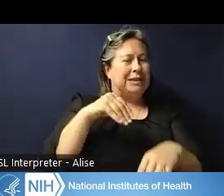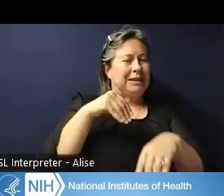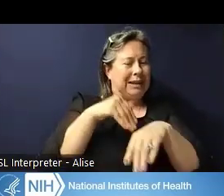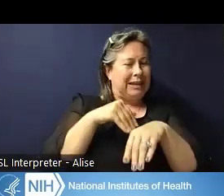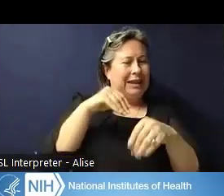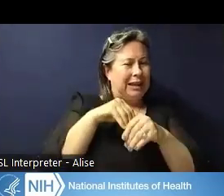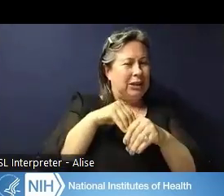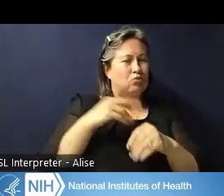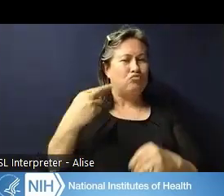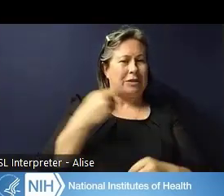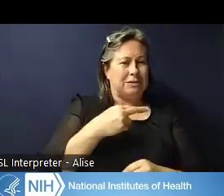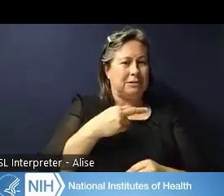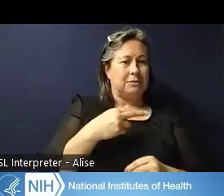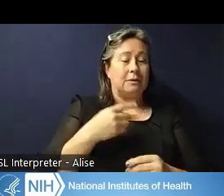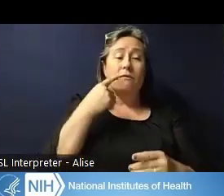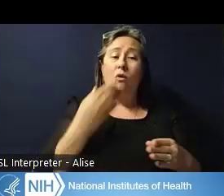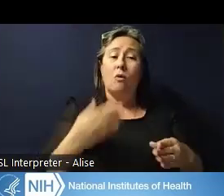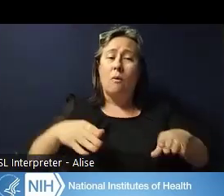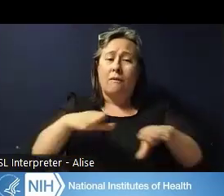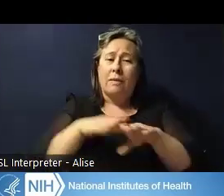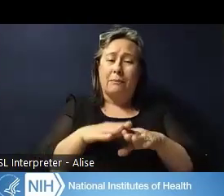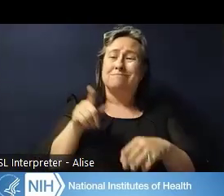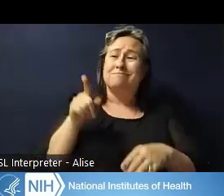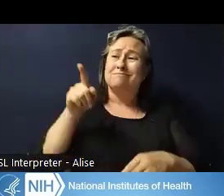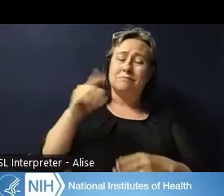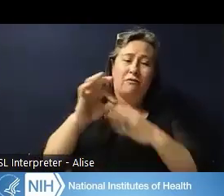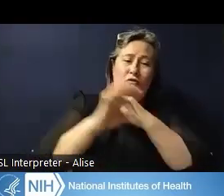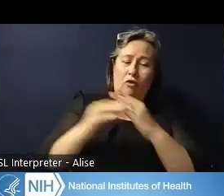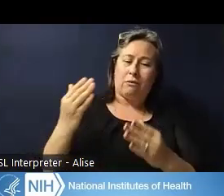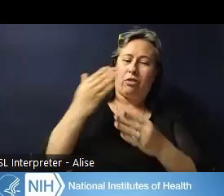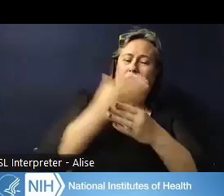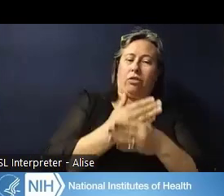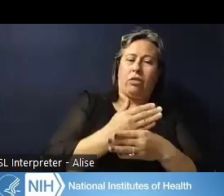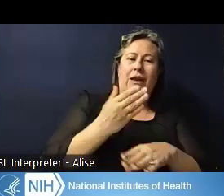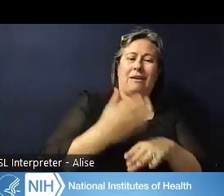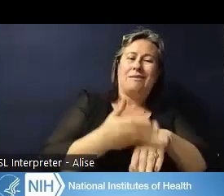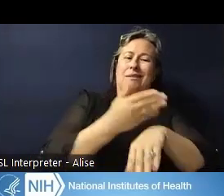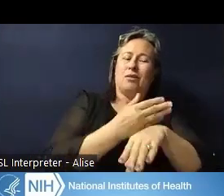For overlap, foreign interference increases the risk of budgetary commitment